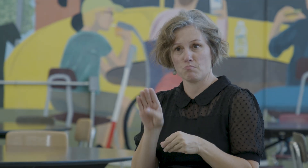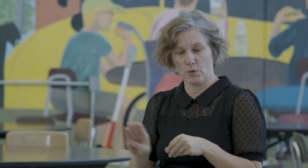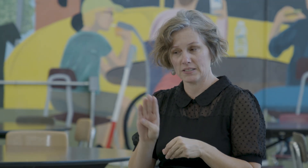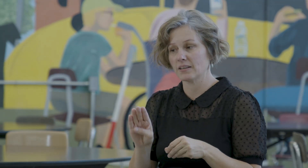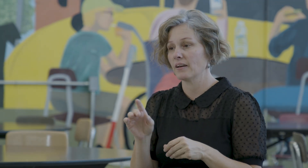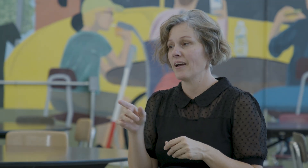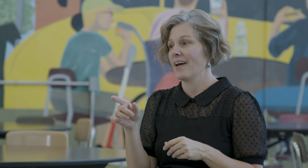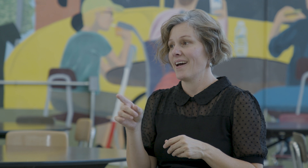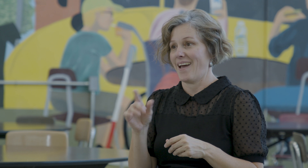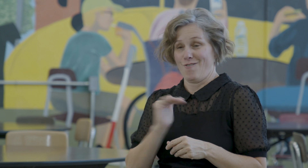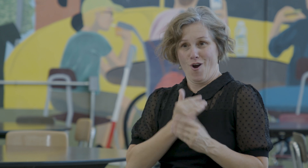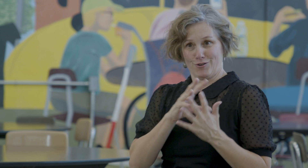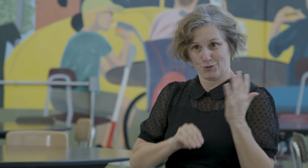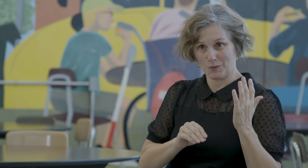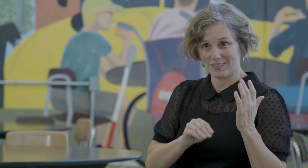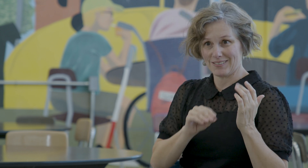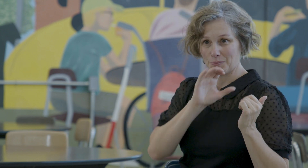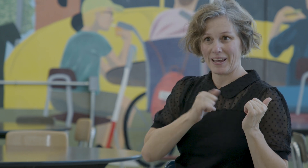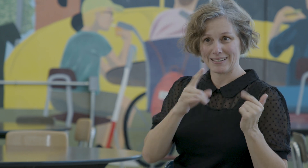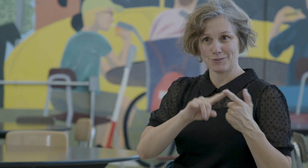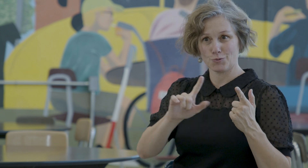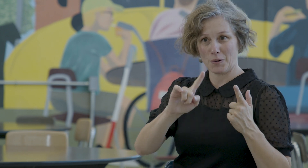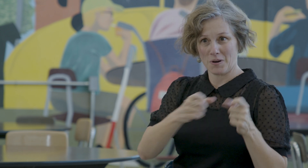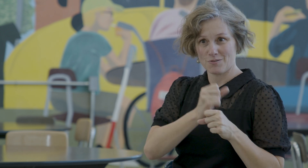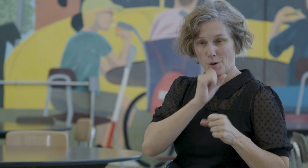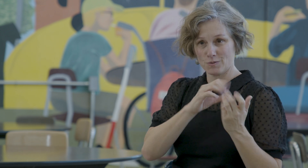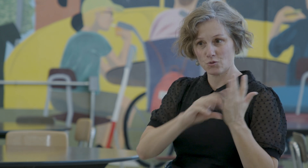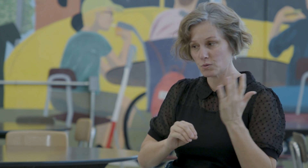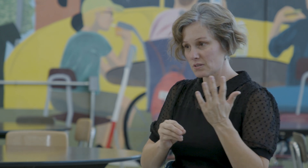It's a safe place for them. There is a preschool in Boise, and our students